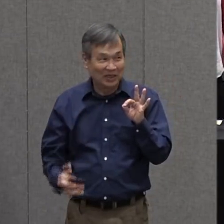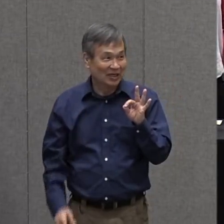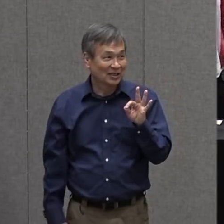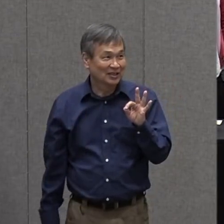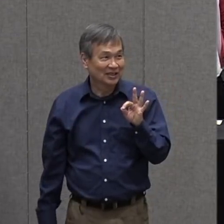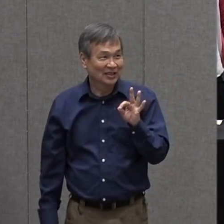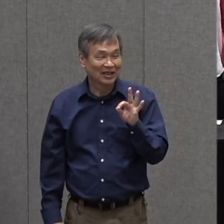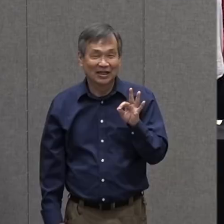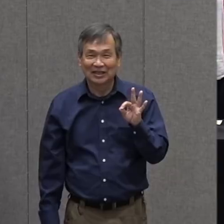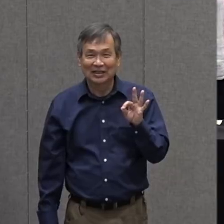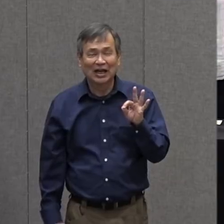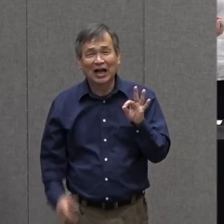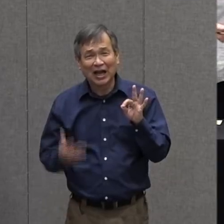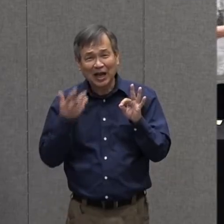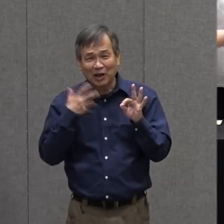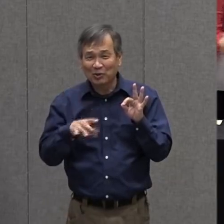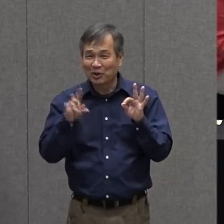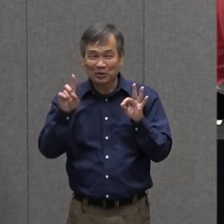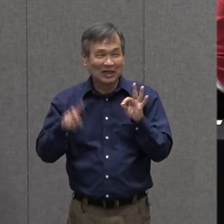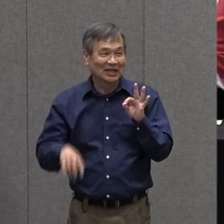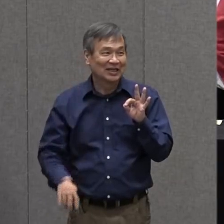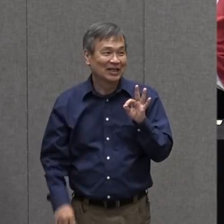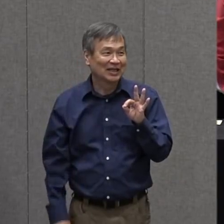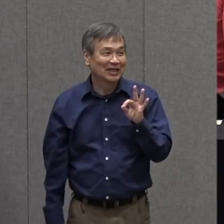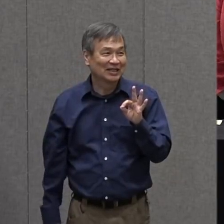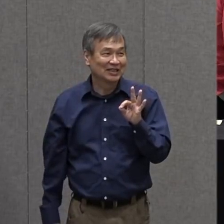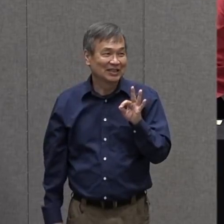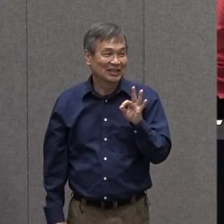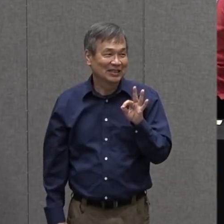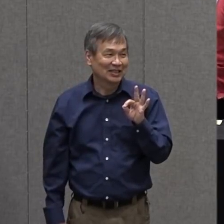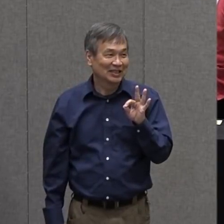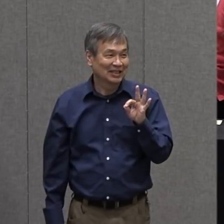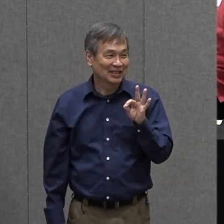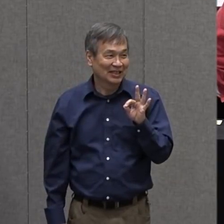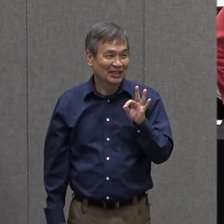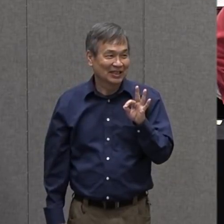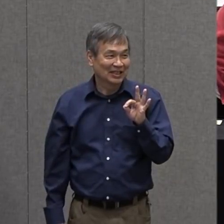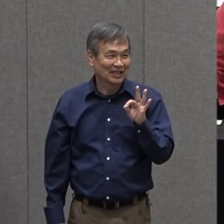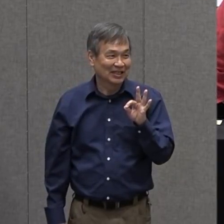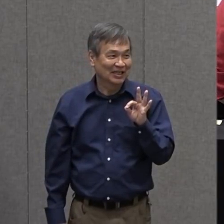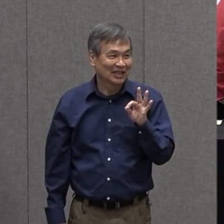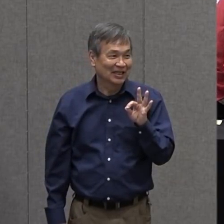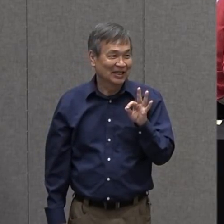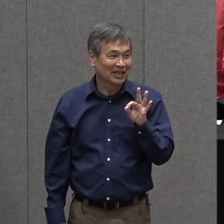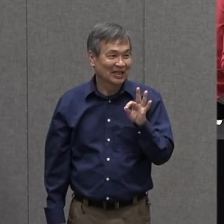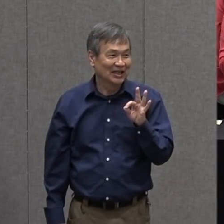Now, if I make a one then I wouldn't get out. Higher than a one, higher than a one, higher than a one.